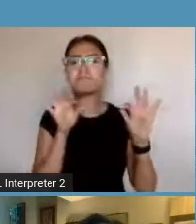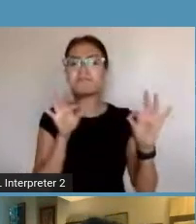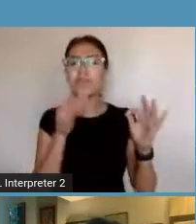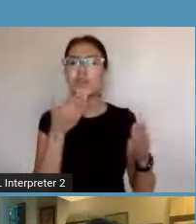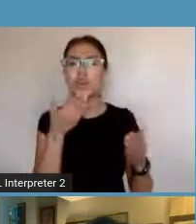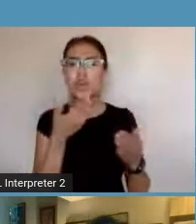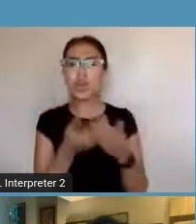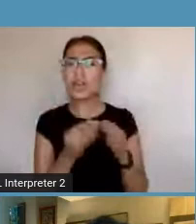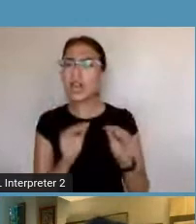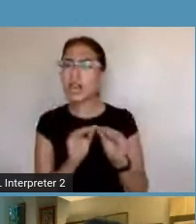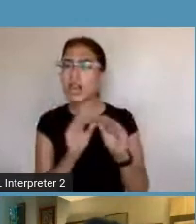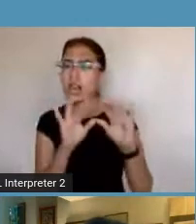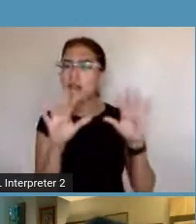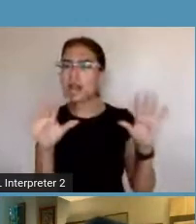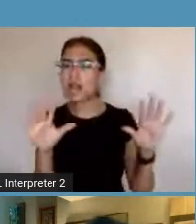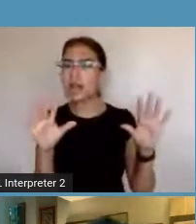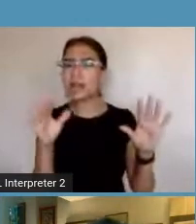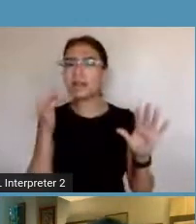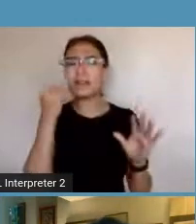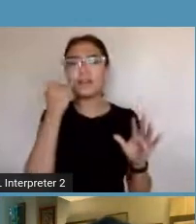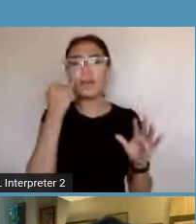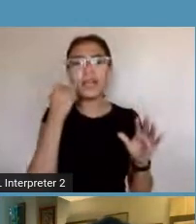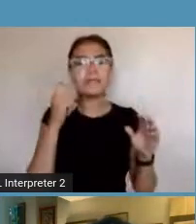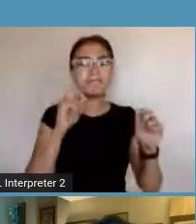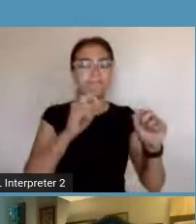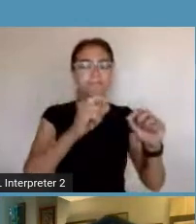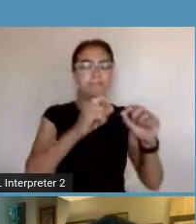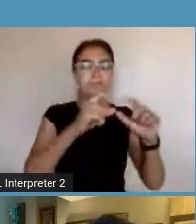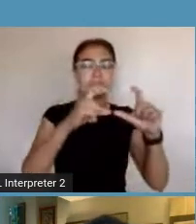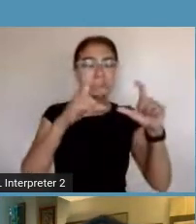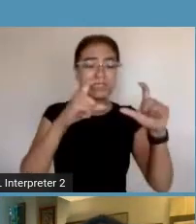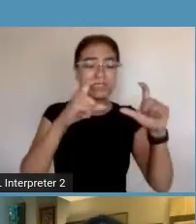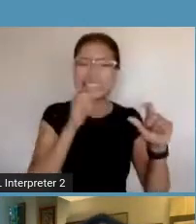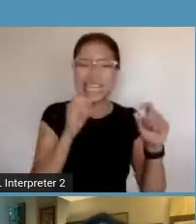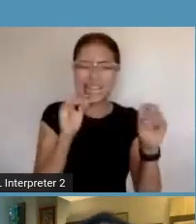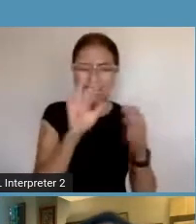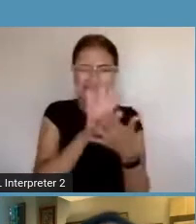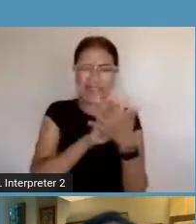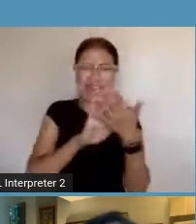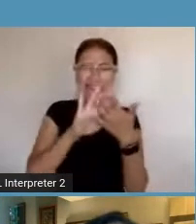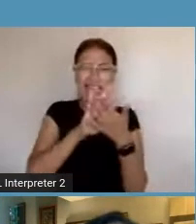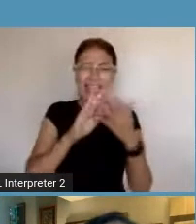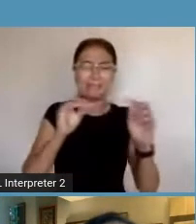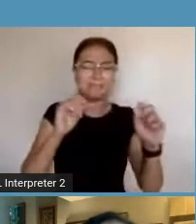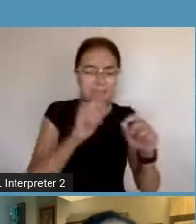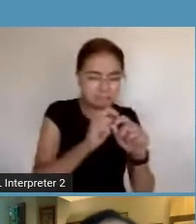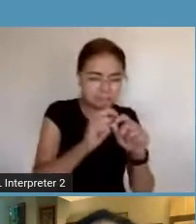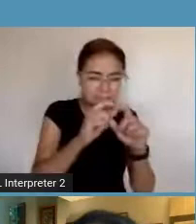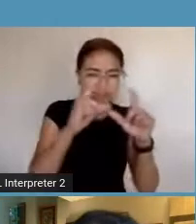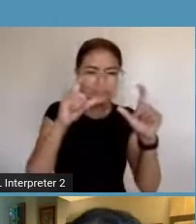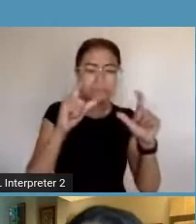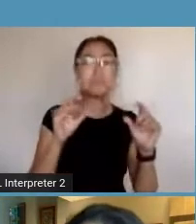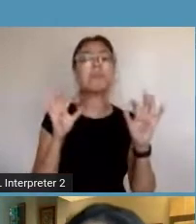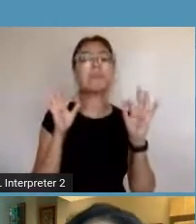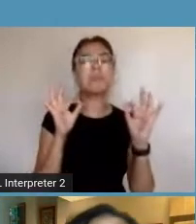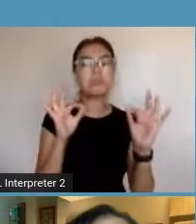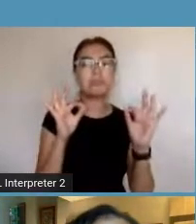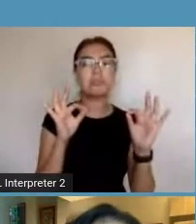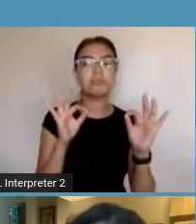so when you are zooming and they are not blurry or interesting washable. I just include a checklist